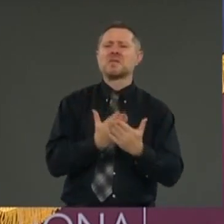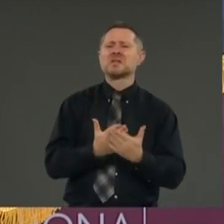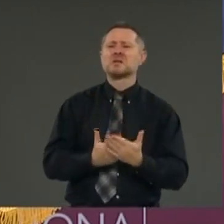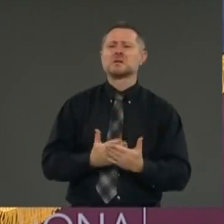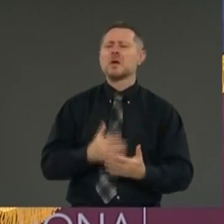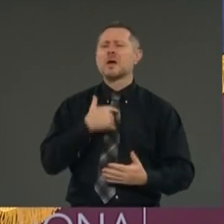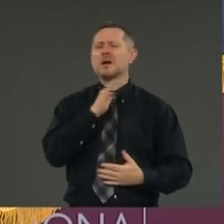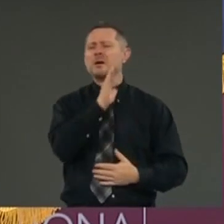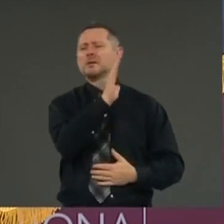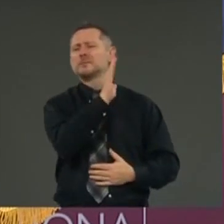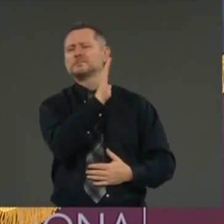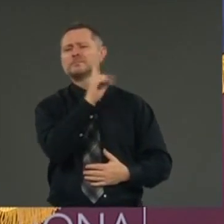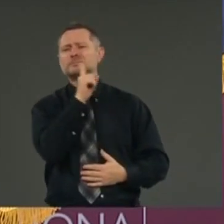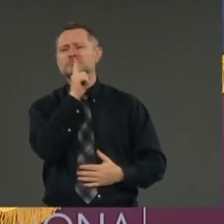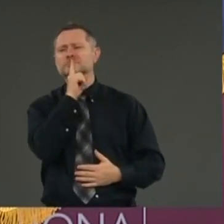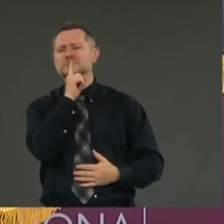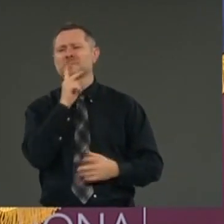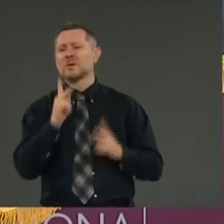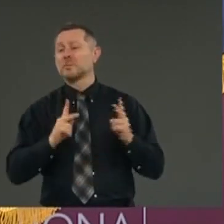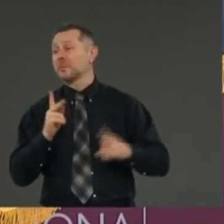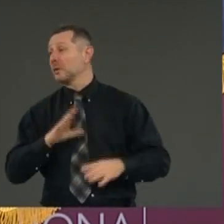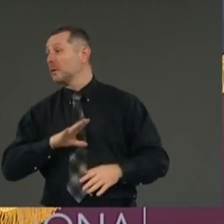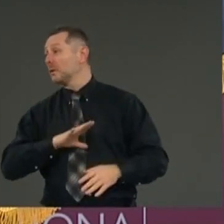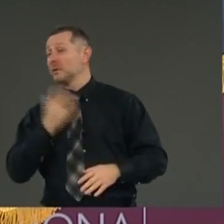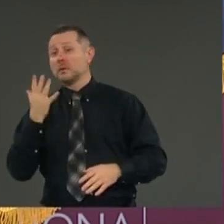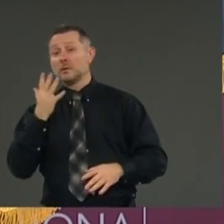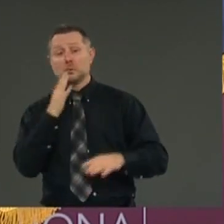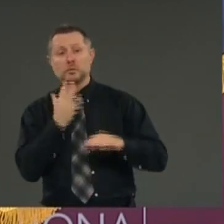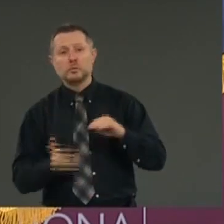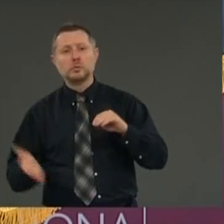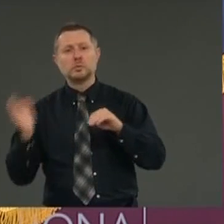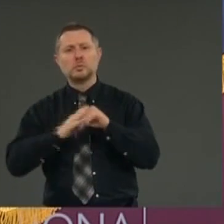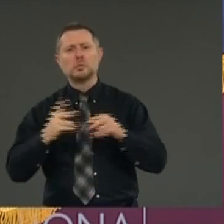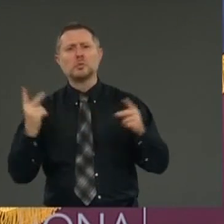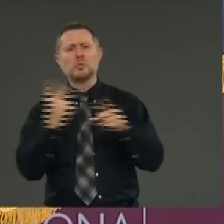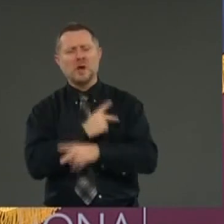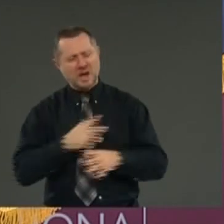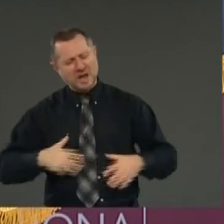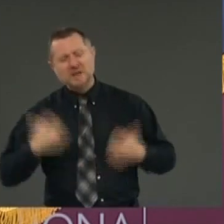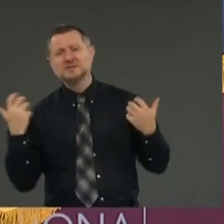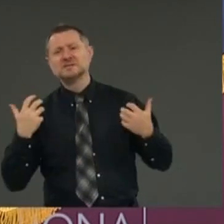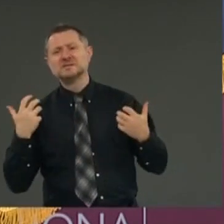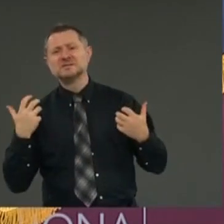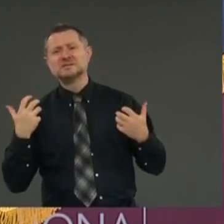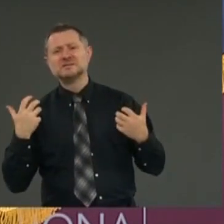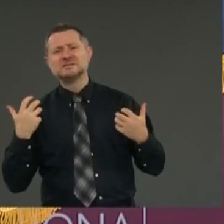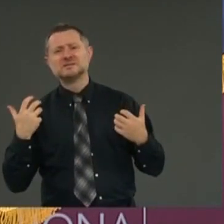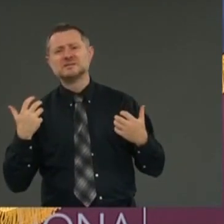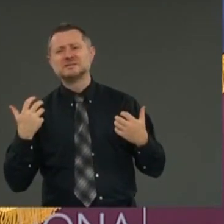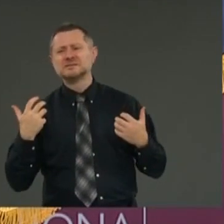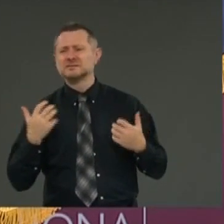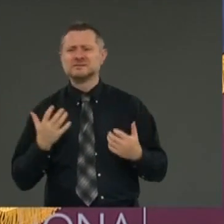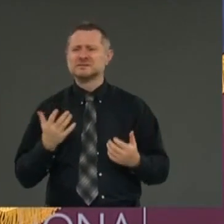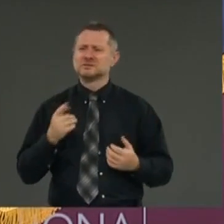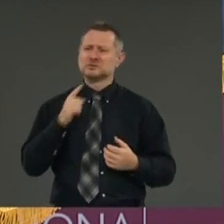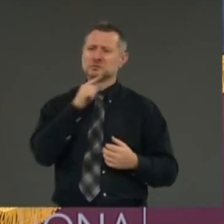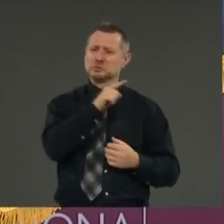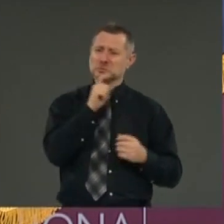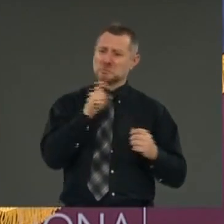AND SAID, WELL, THERE'S OTHER EVIDENCE BUT I CAN'T TELL YOU ANYTHING MORE THAN THAT, THAT